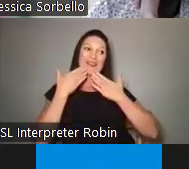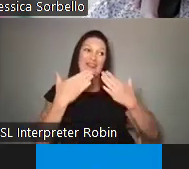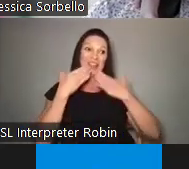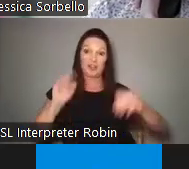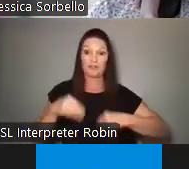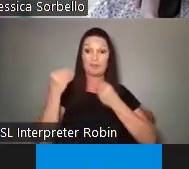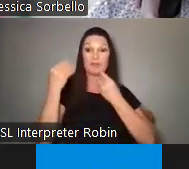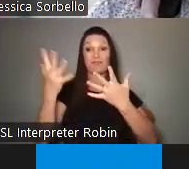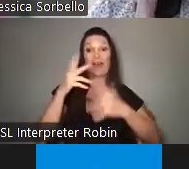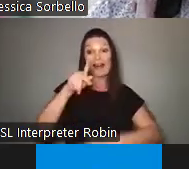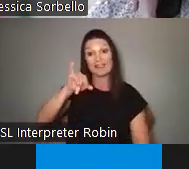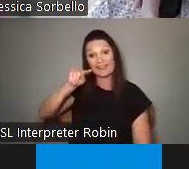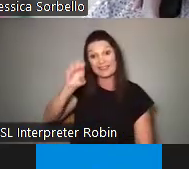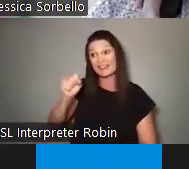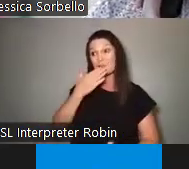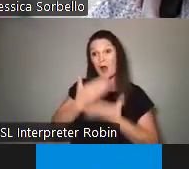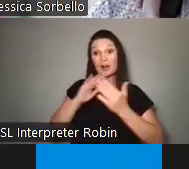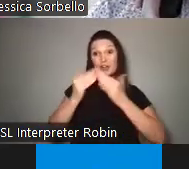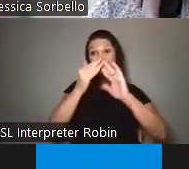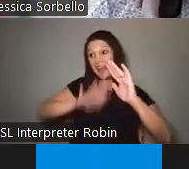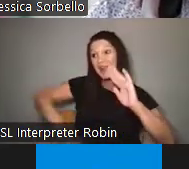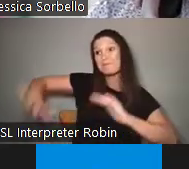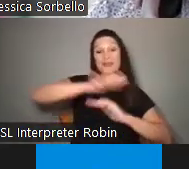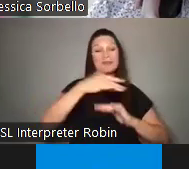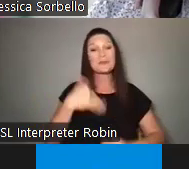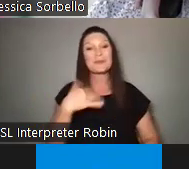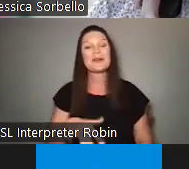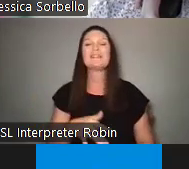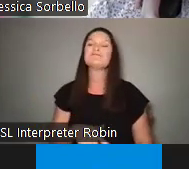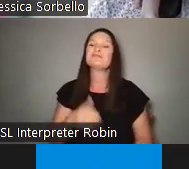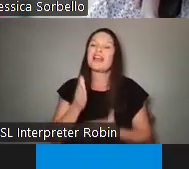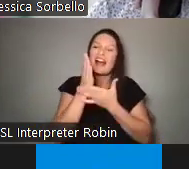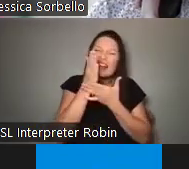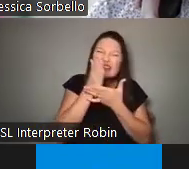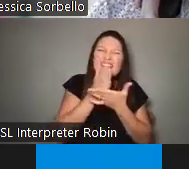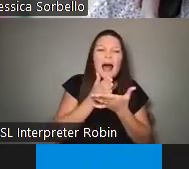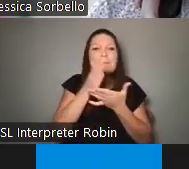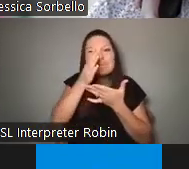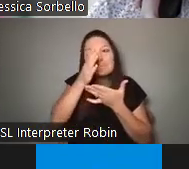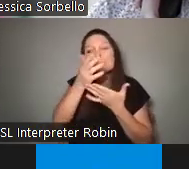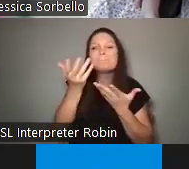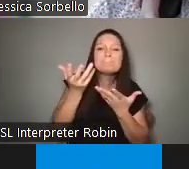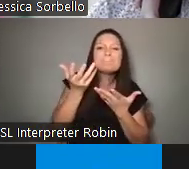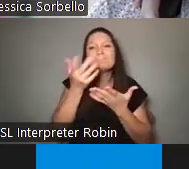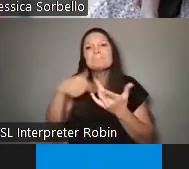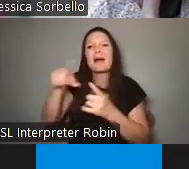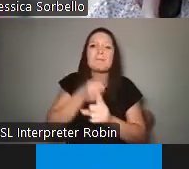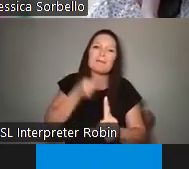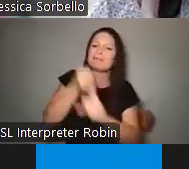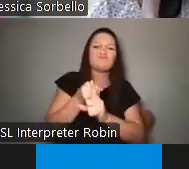the head for our Good Neighbors who are more exposed and available to their local communities it is a